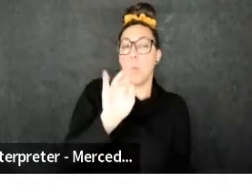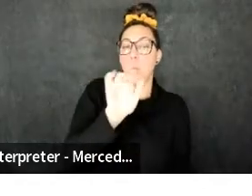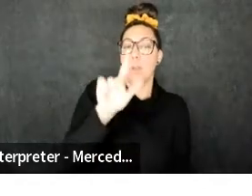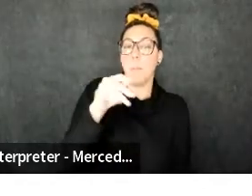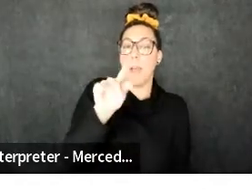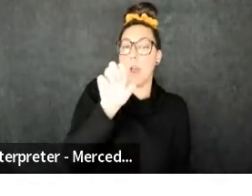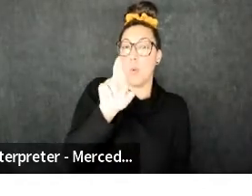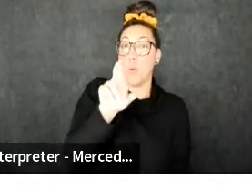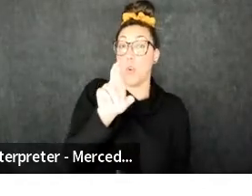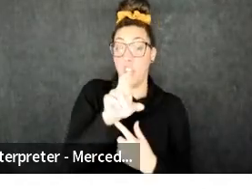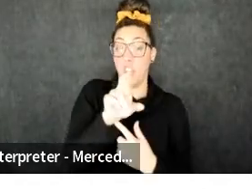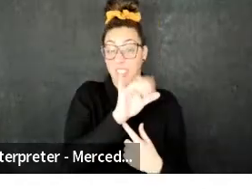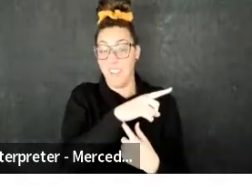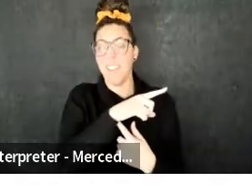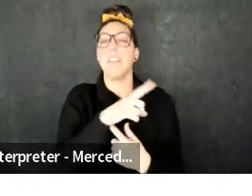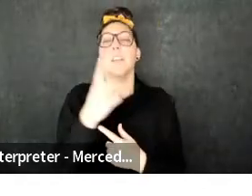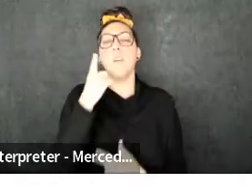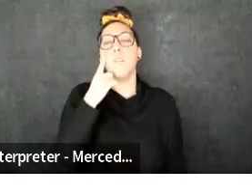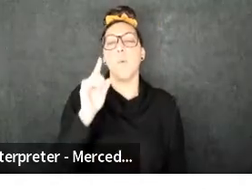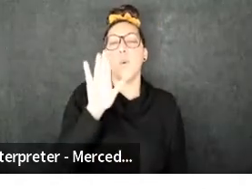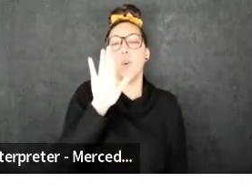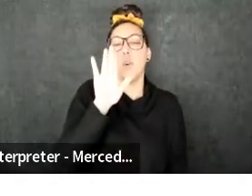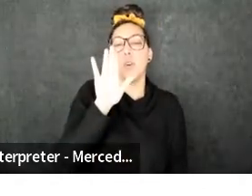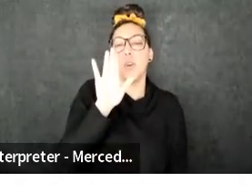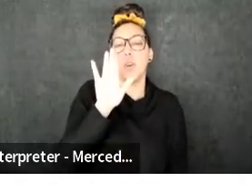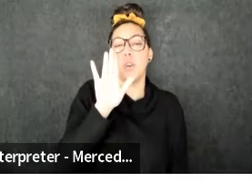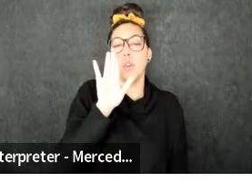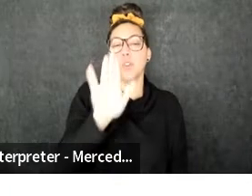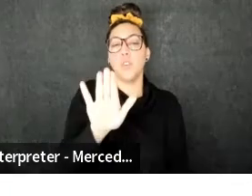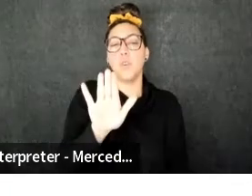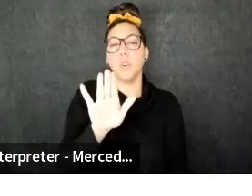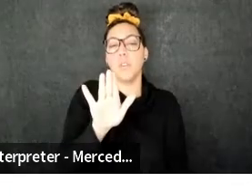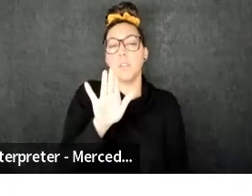that area a score is your added responses to the four odd number statement.